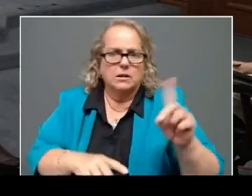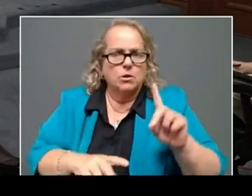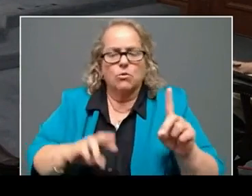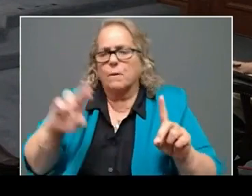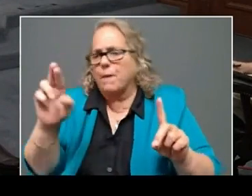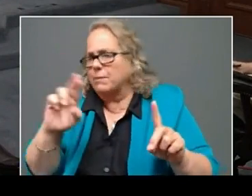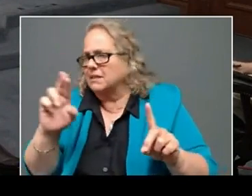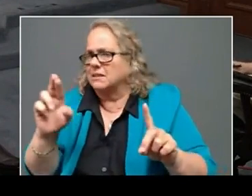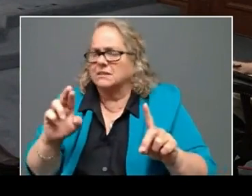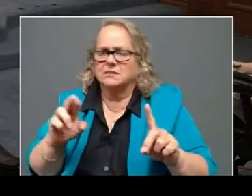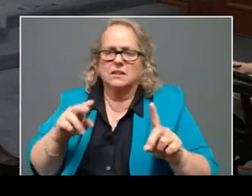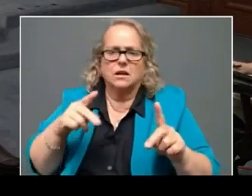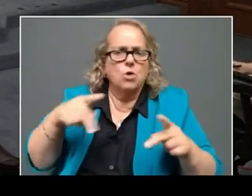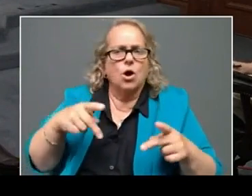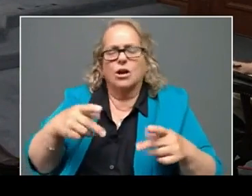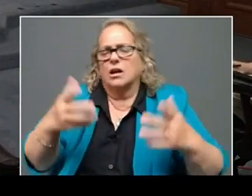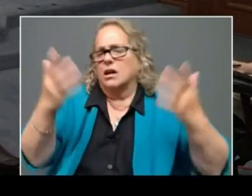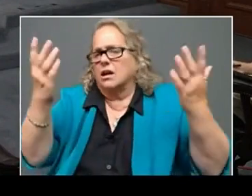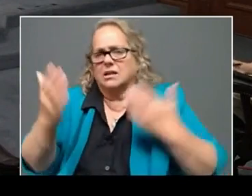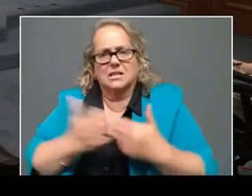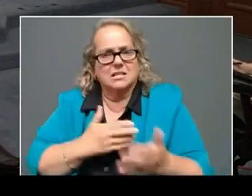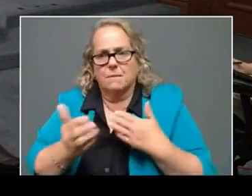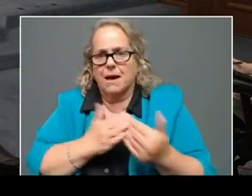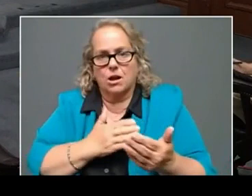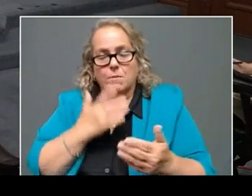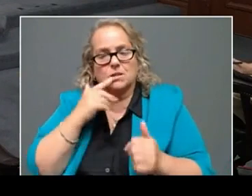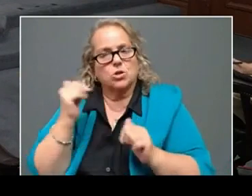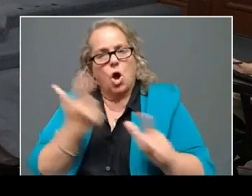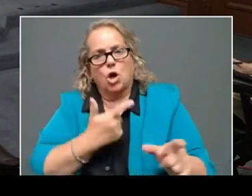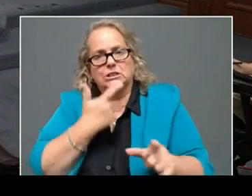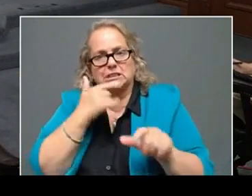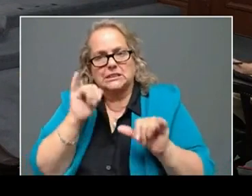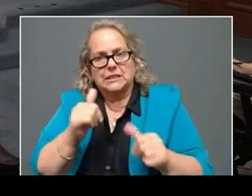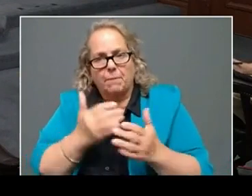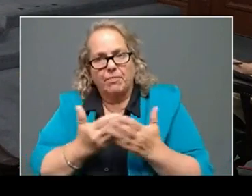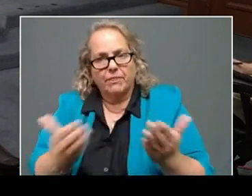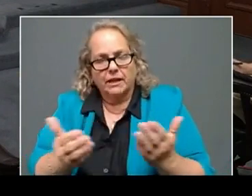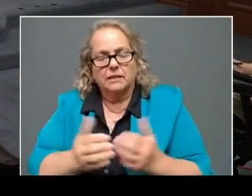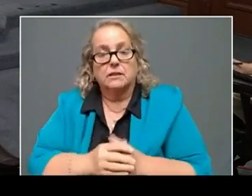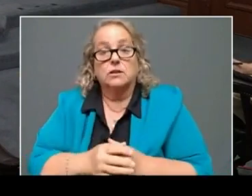because they're all saying the same thing. So what Scott Gottlieb has said